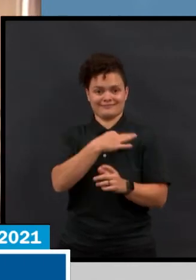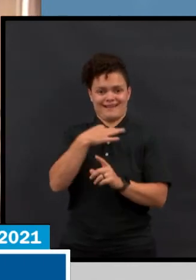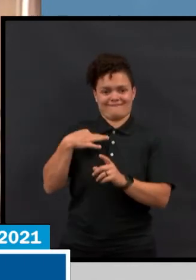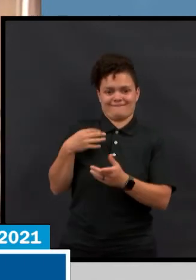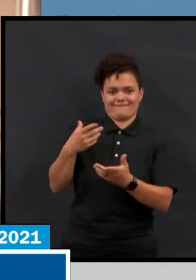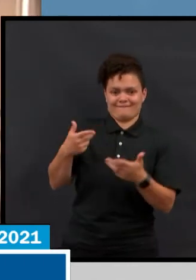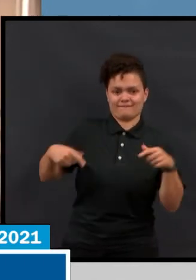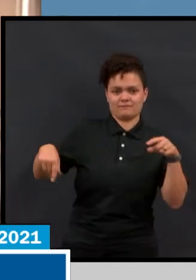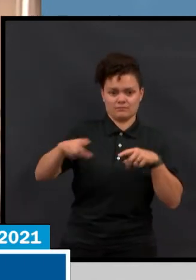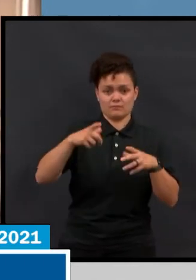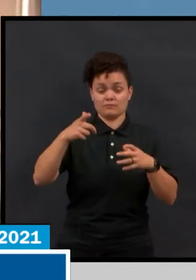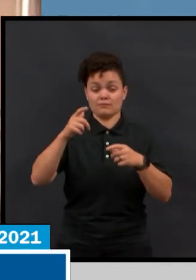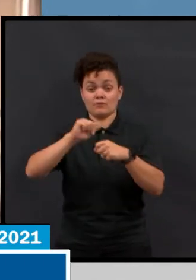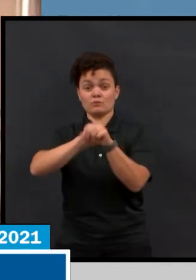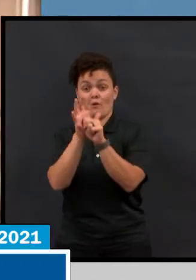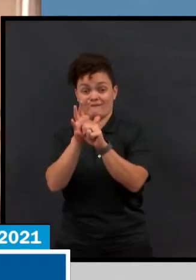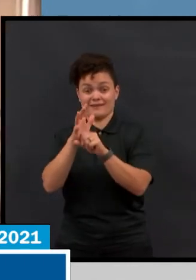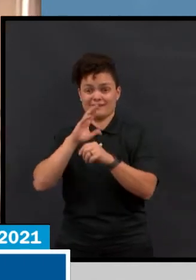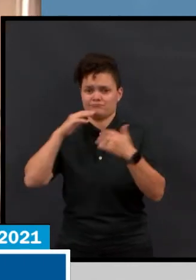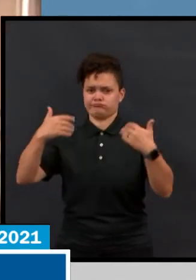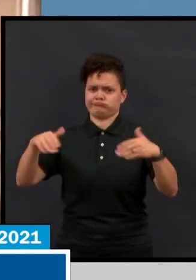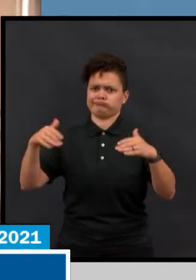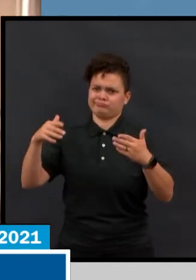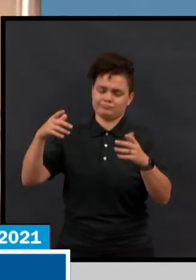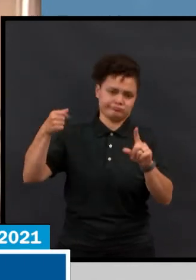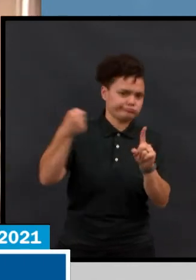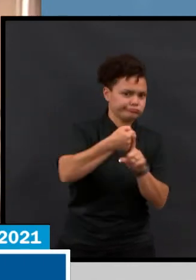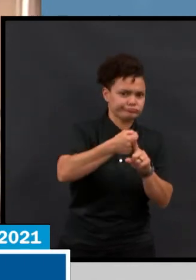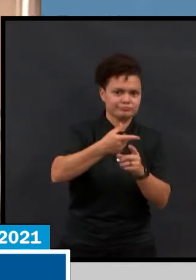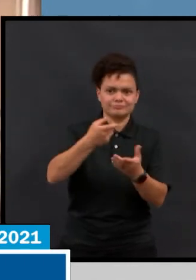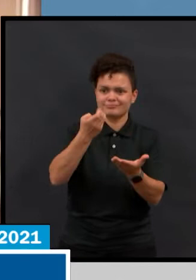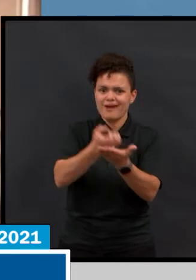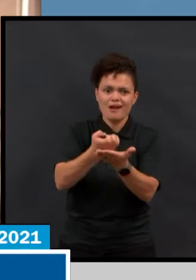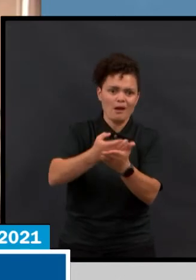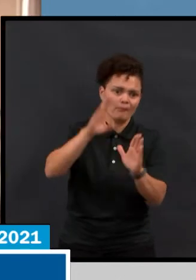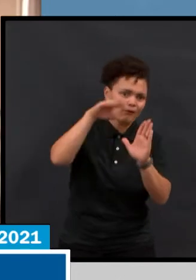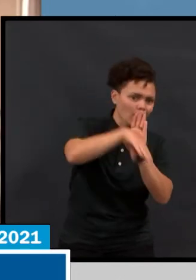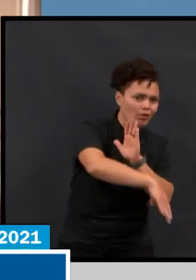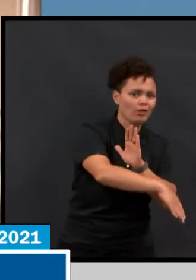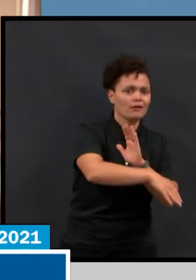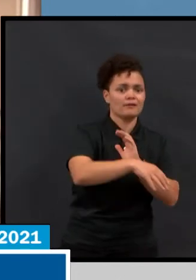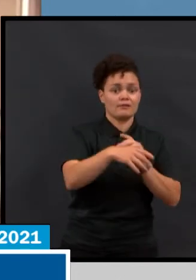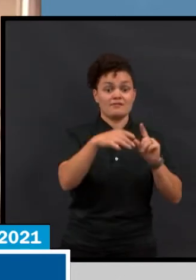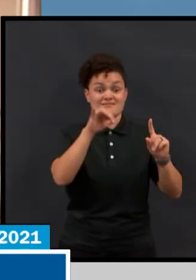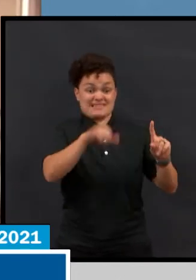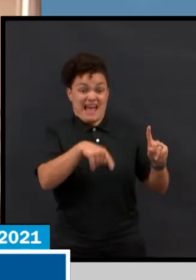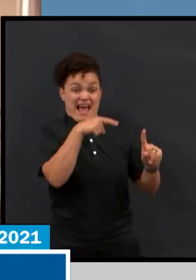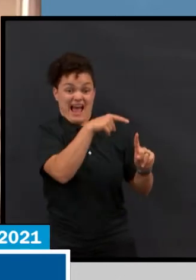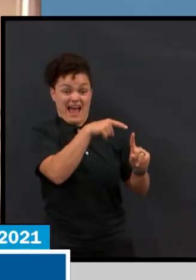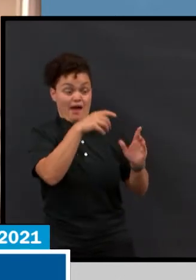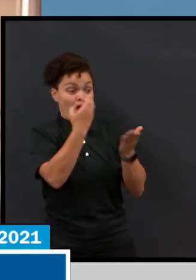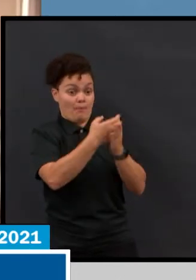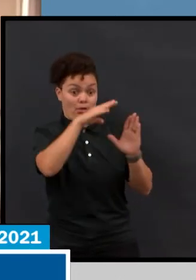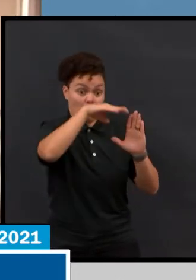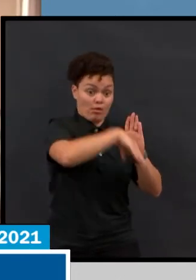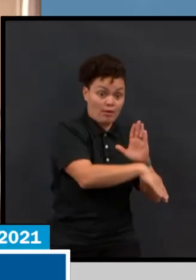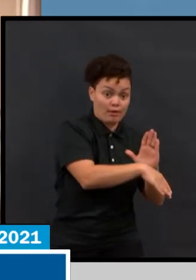in our city and and based on that economic crisis the entire city had to trim their budgets we have